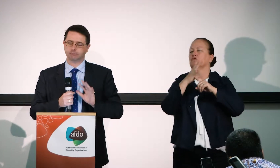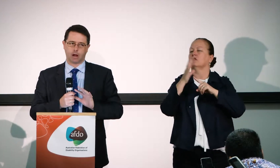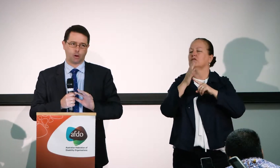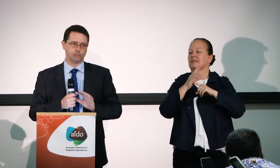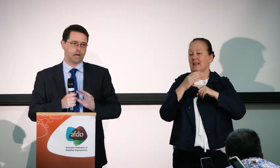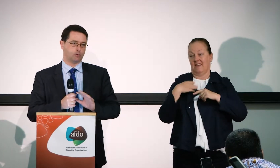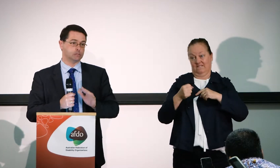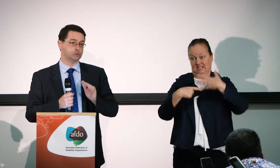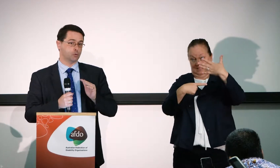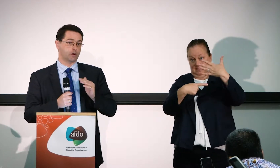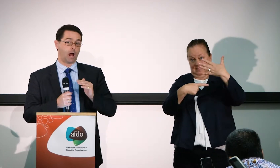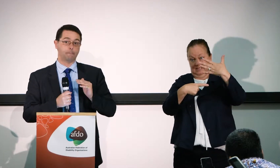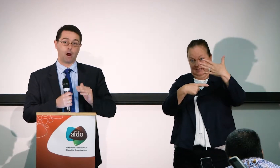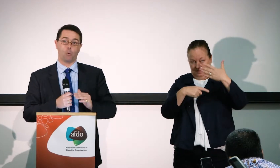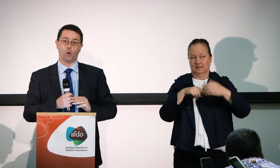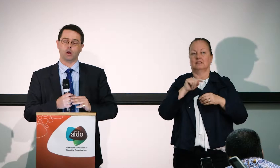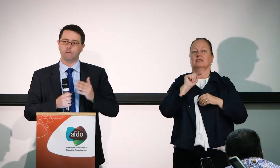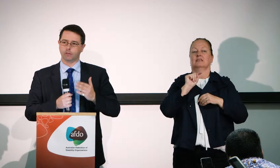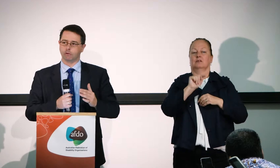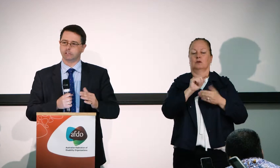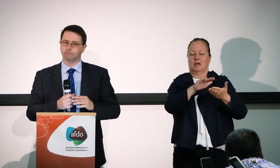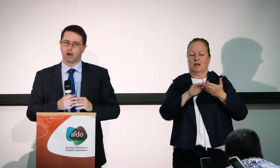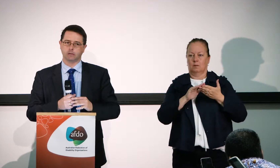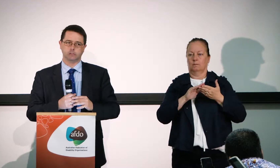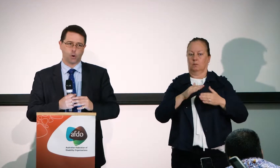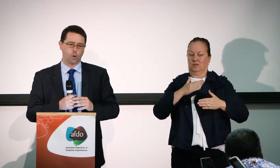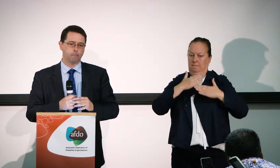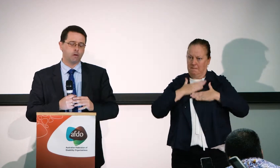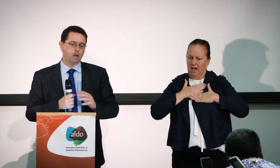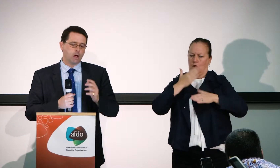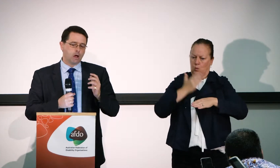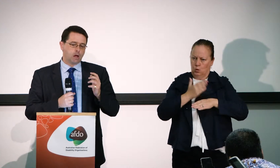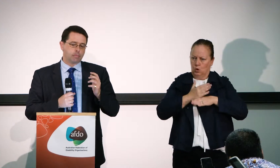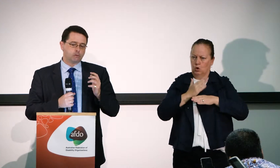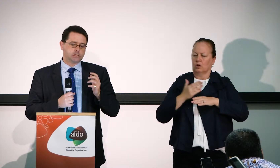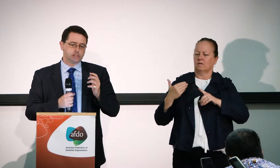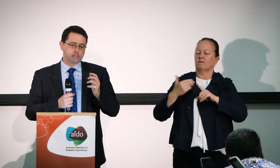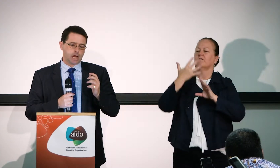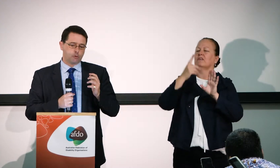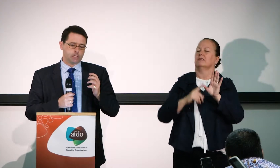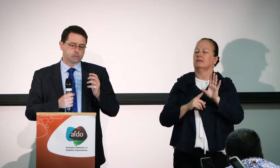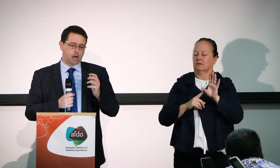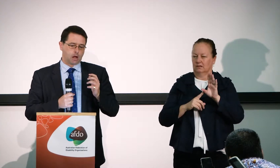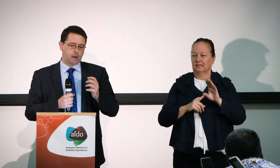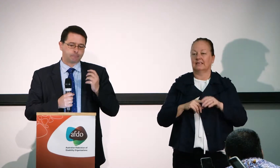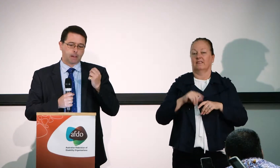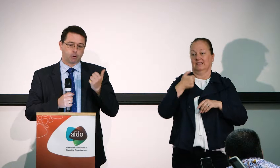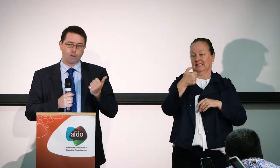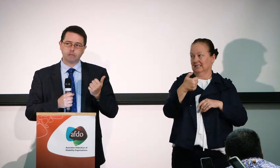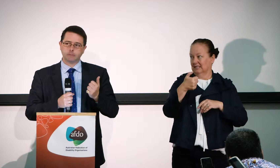I have six priority areas to guide my work for the rest of my term and the six areas are employment,